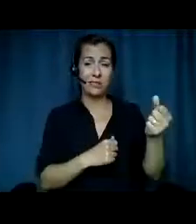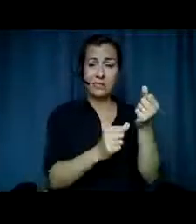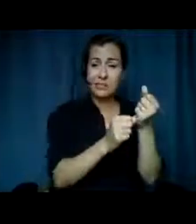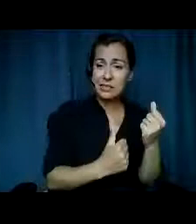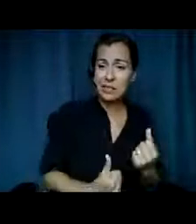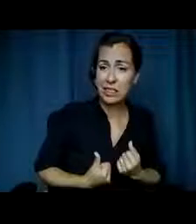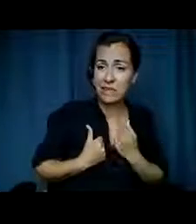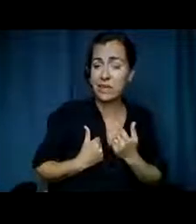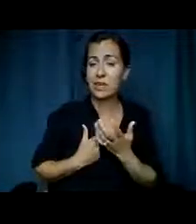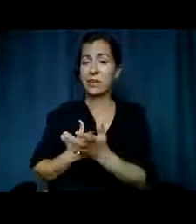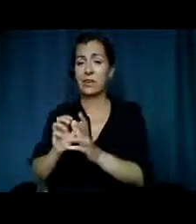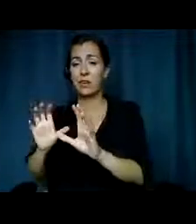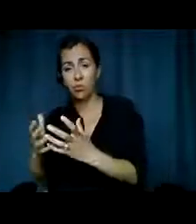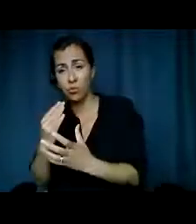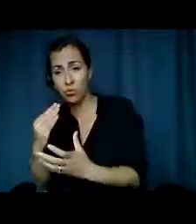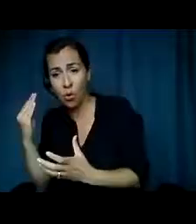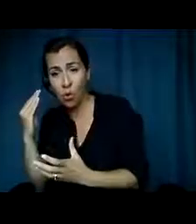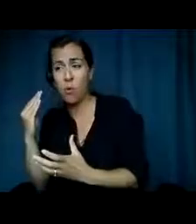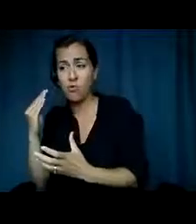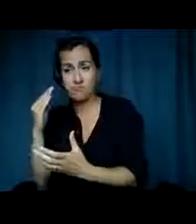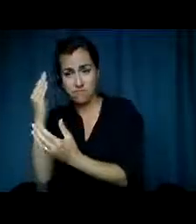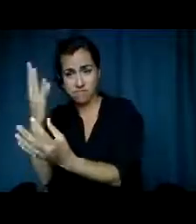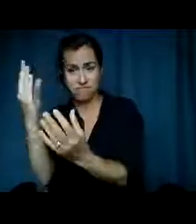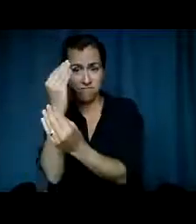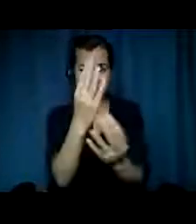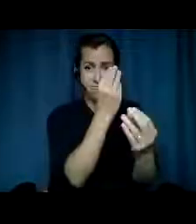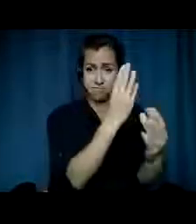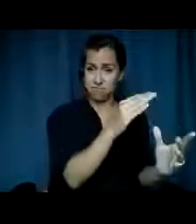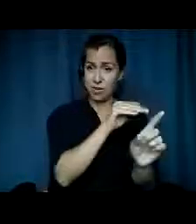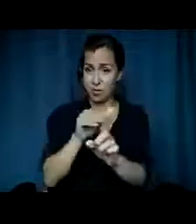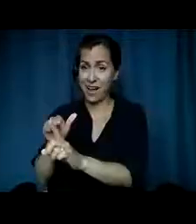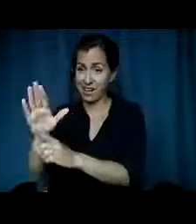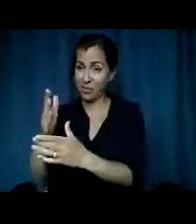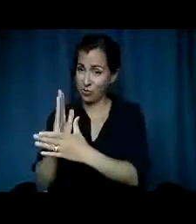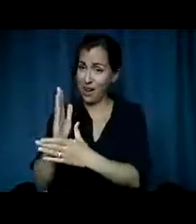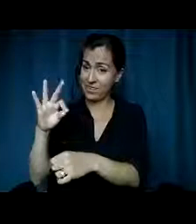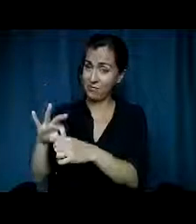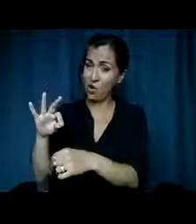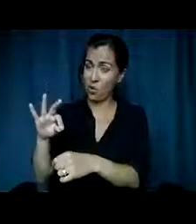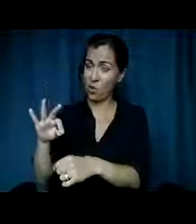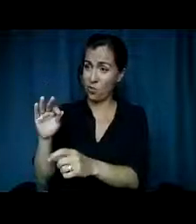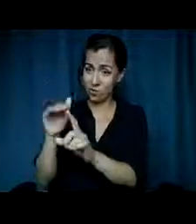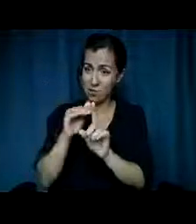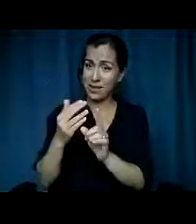challenges is, many people are predicting there's going to be changes in housing. You know as evictions happen